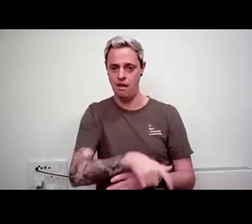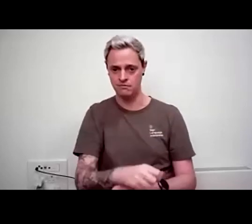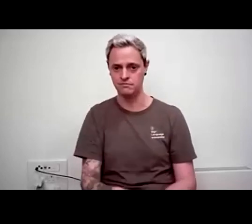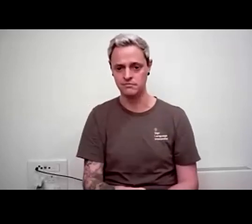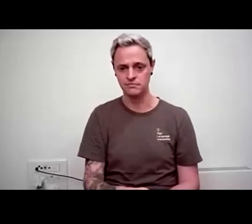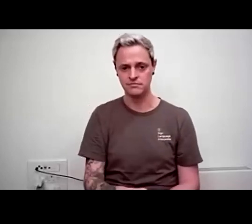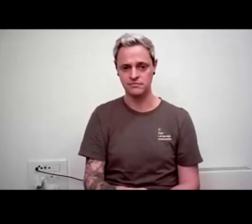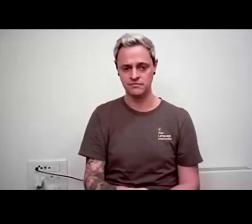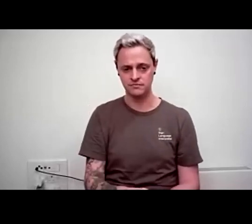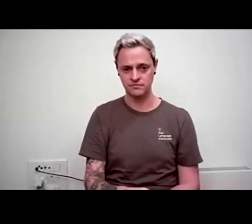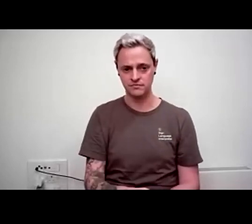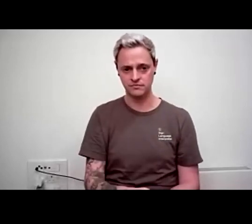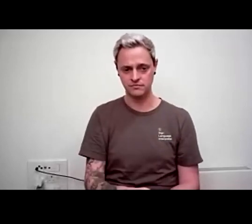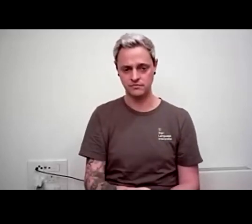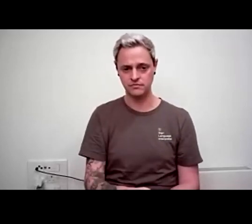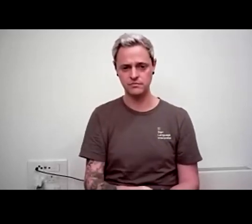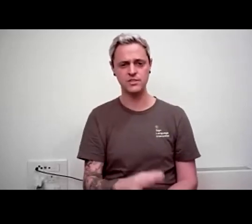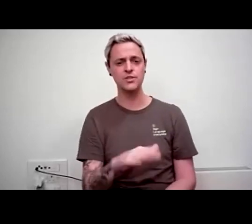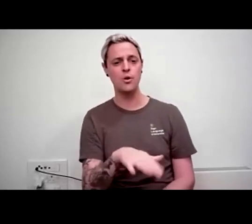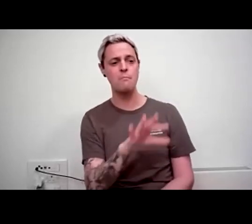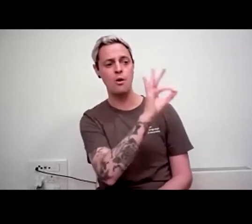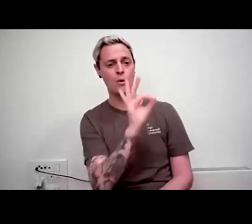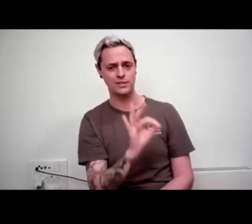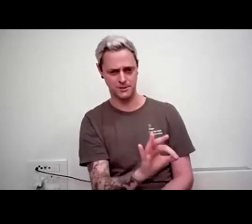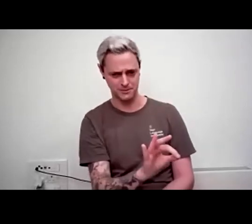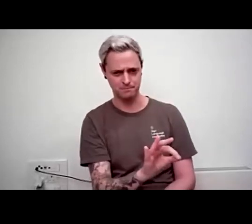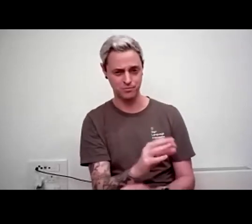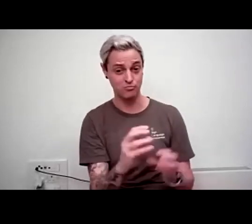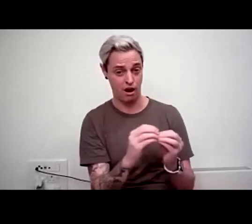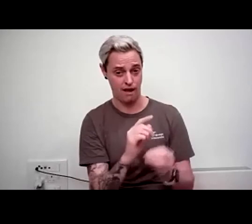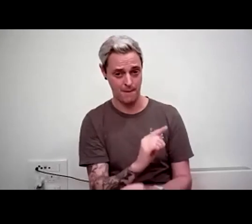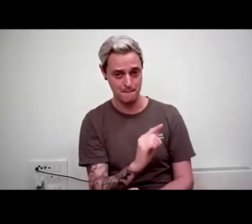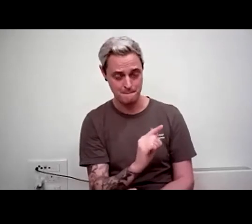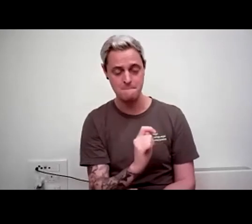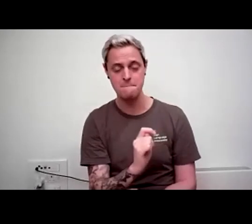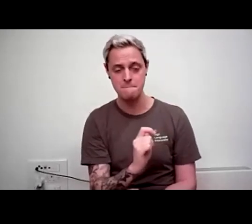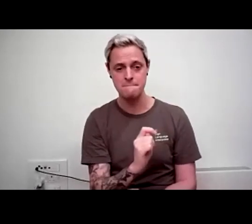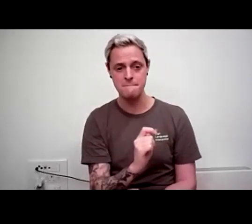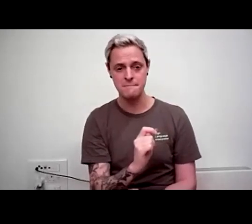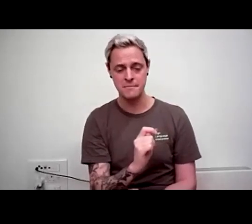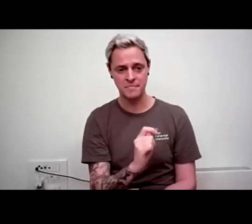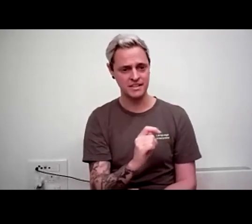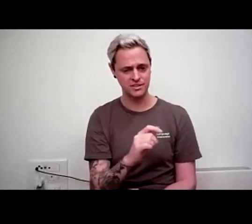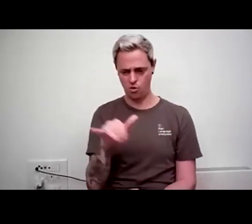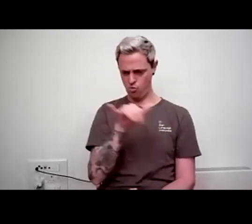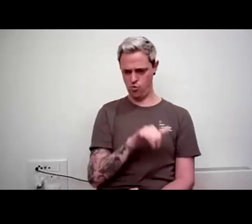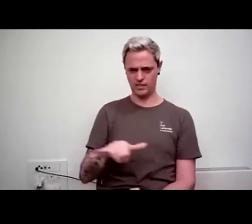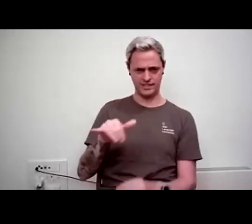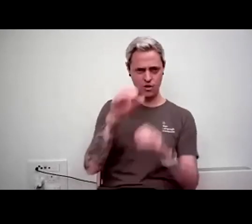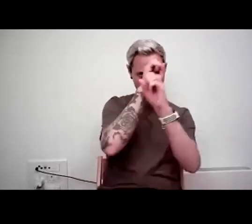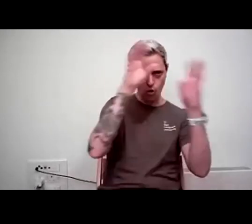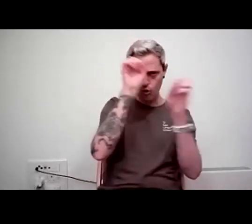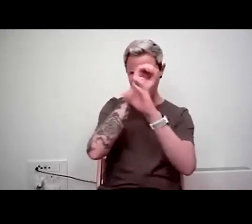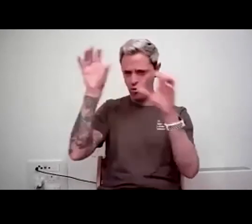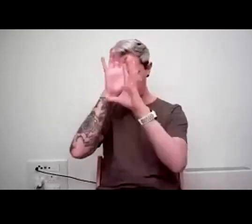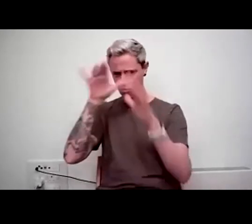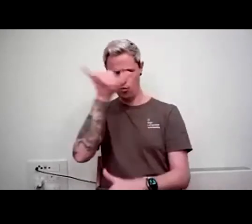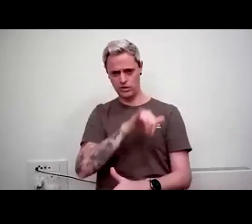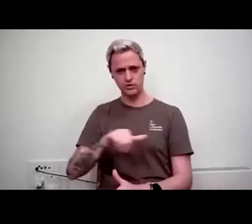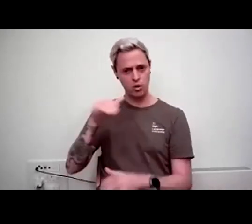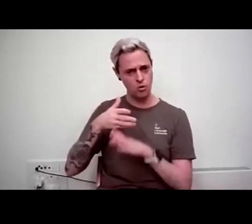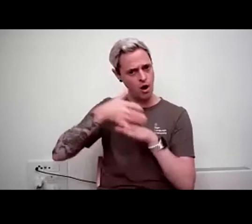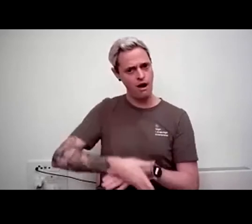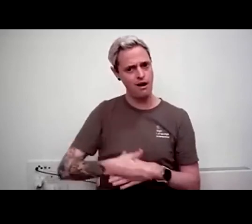So my question to Brian is really what set of ideas is doing the heavy lifting and the constructive work here?